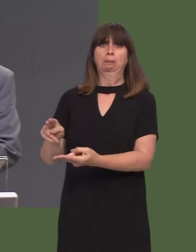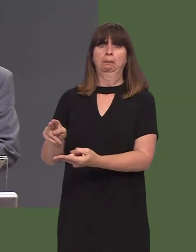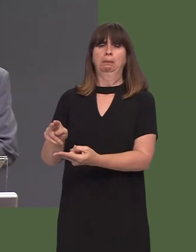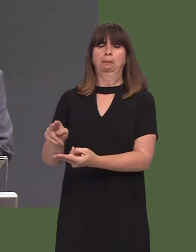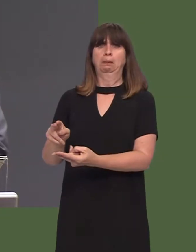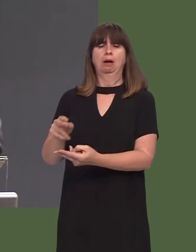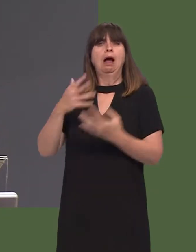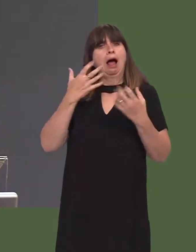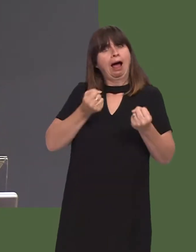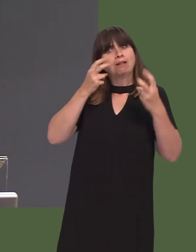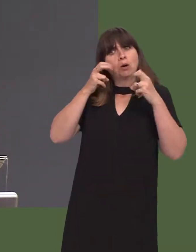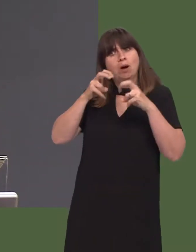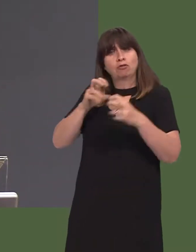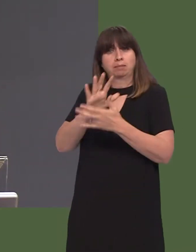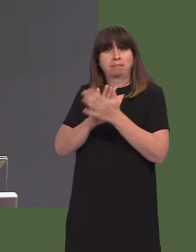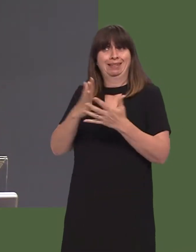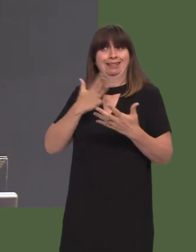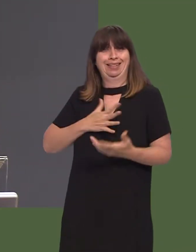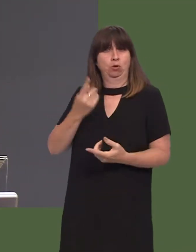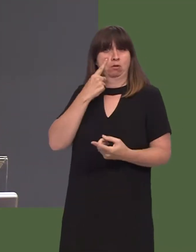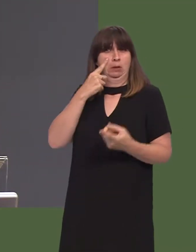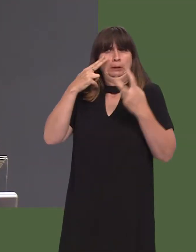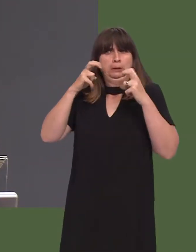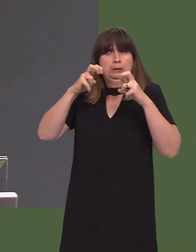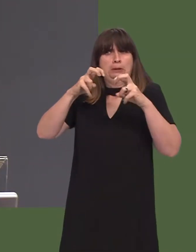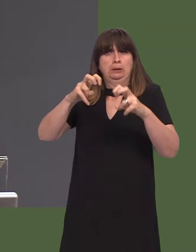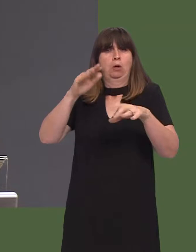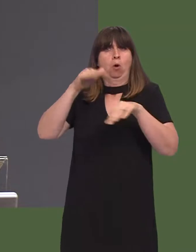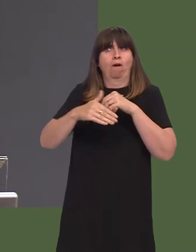not agree that this inquiry is a test of the competence of the entire framework of scrutiny